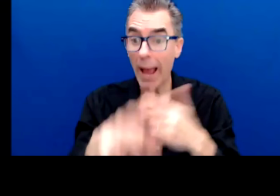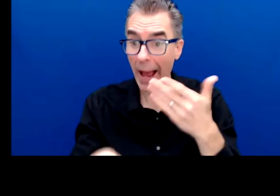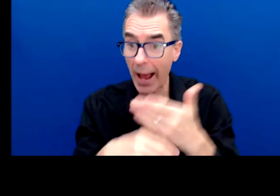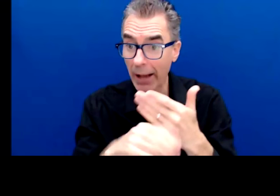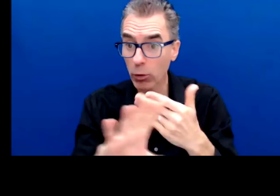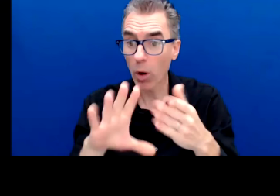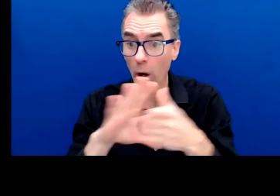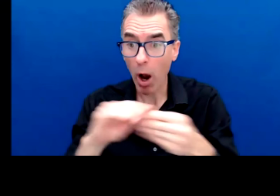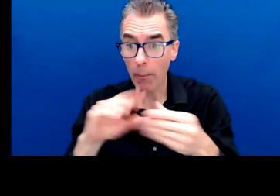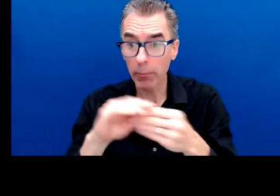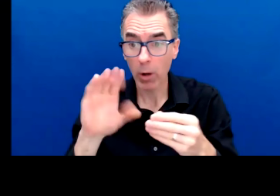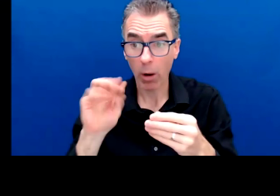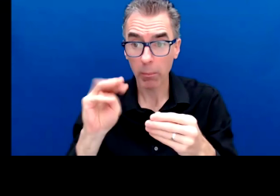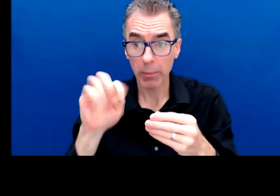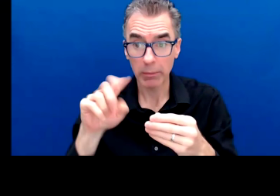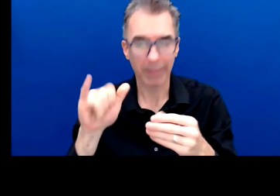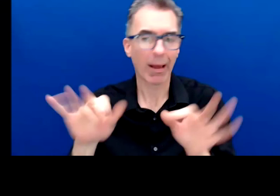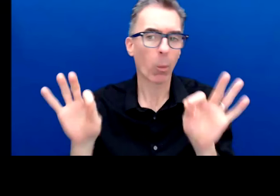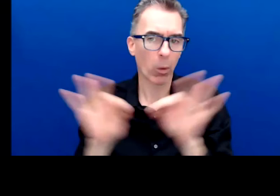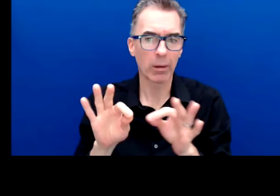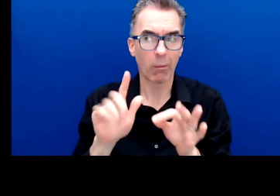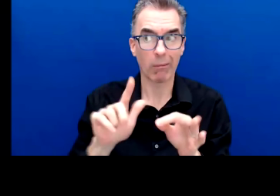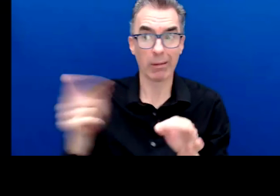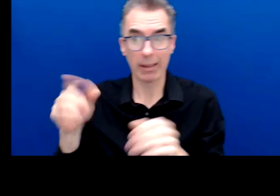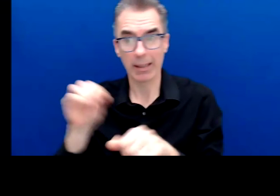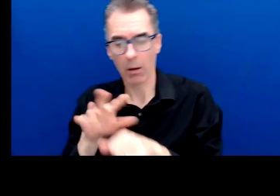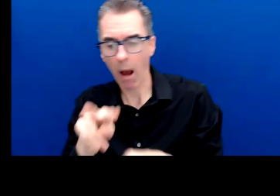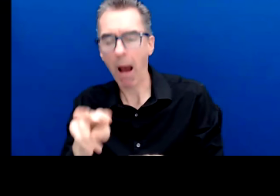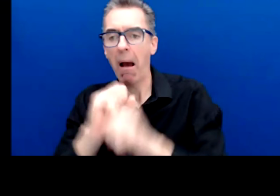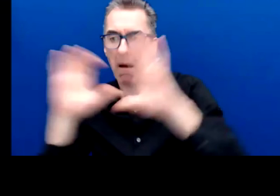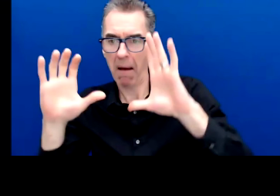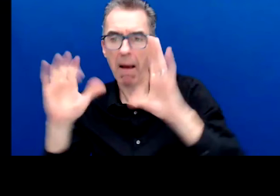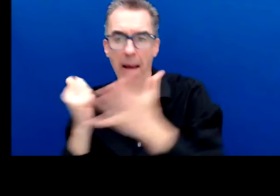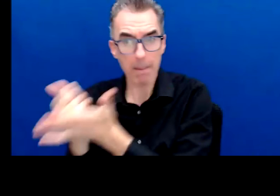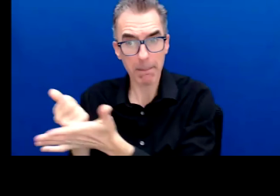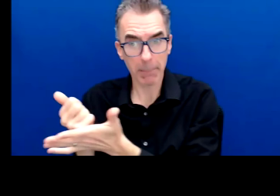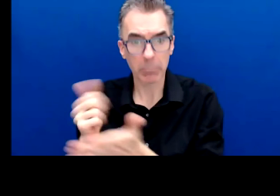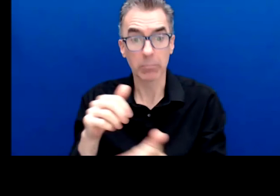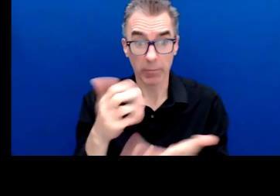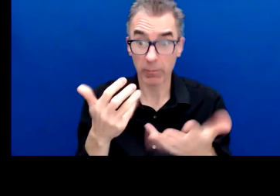Comments are very helpful to our counselors and then press submit. Once you press submit, you can't undo.